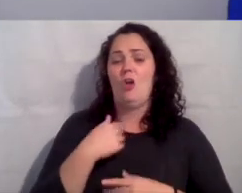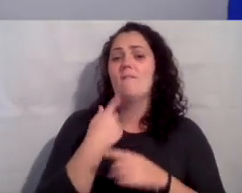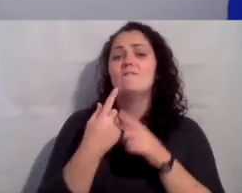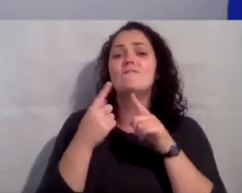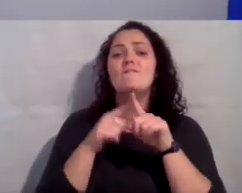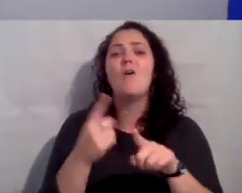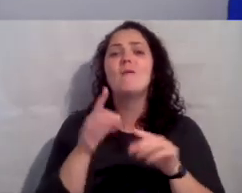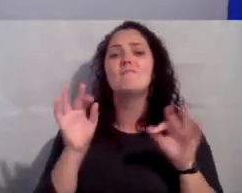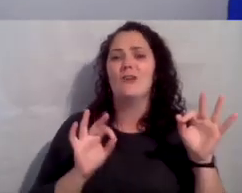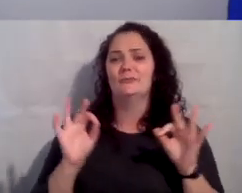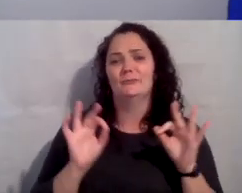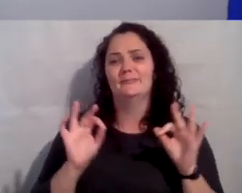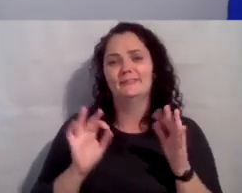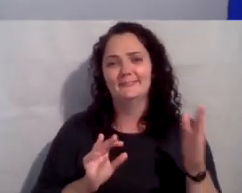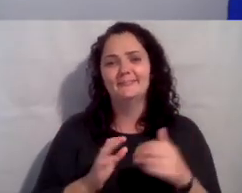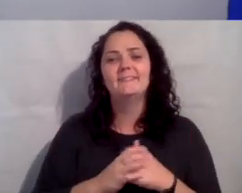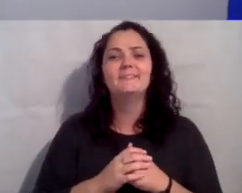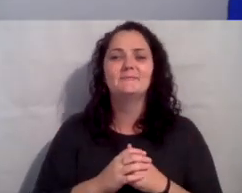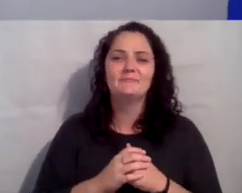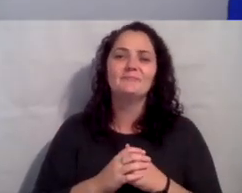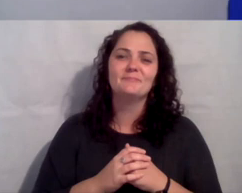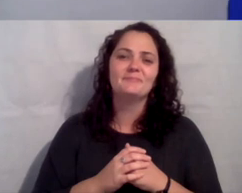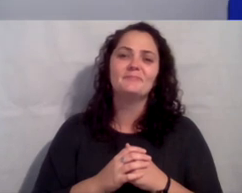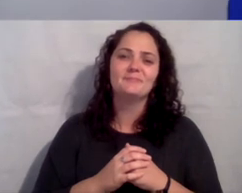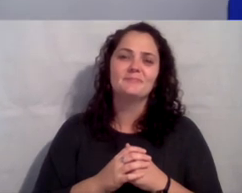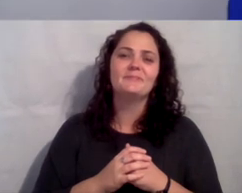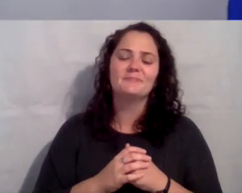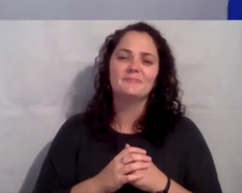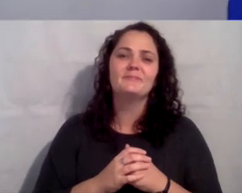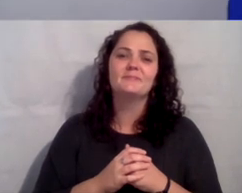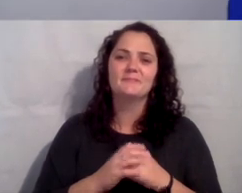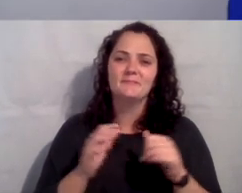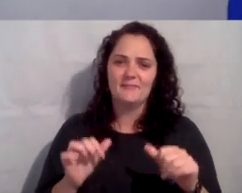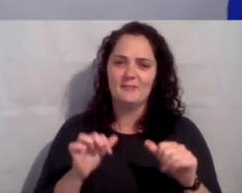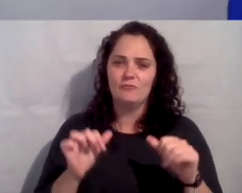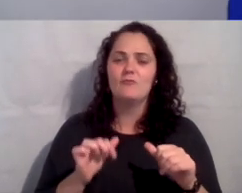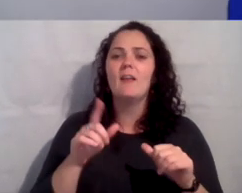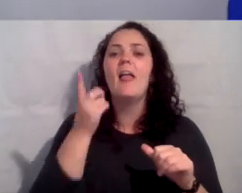of the issues in gesture drawing and the Sudden Body but we're not actually going to draw from them. Alright so I'm going to flip